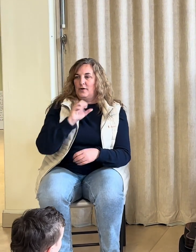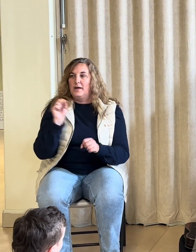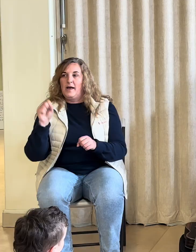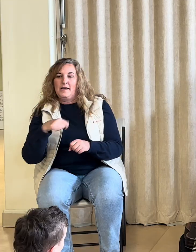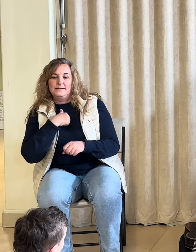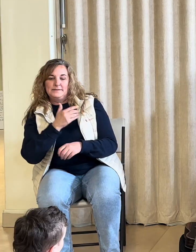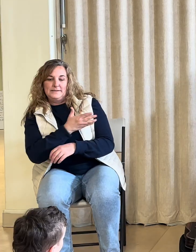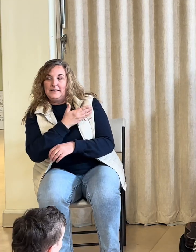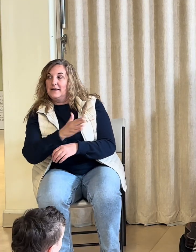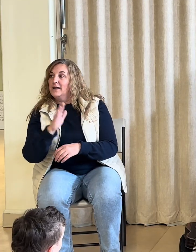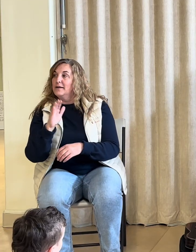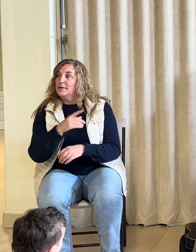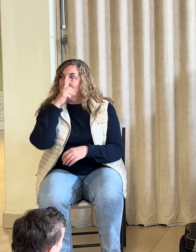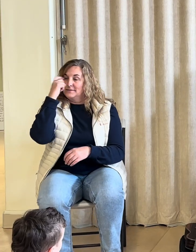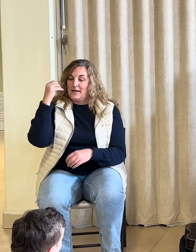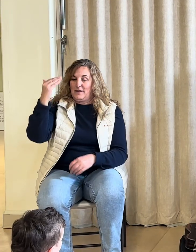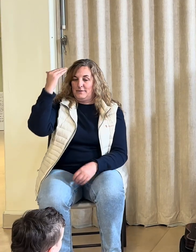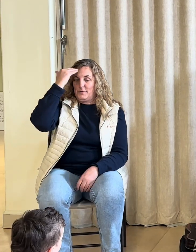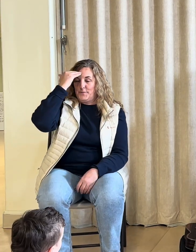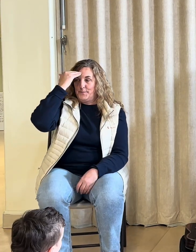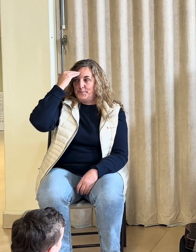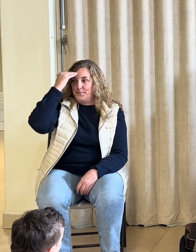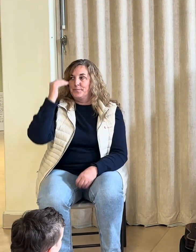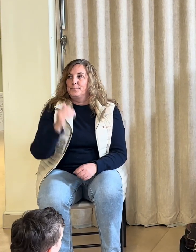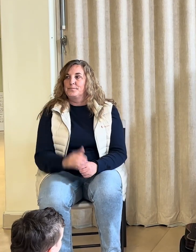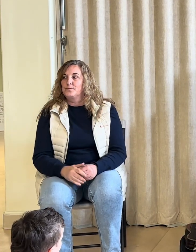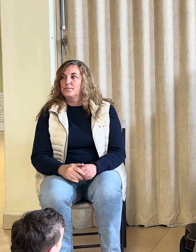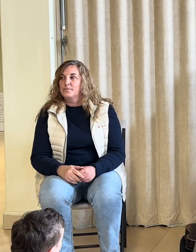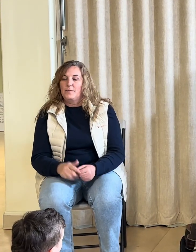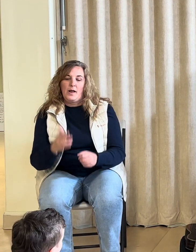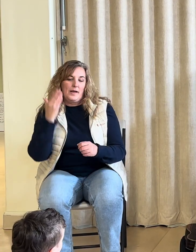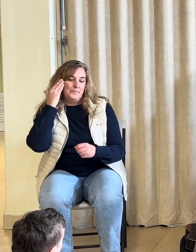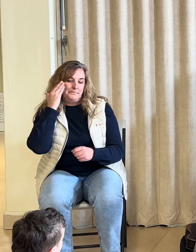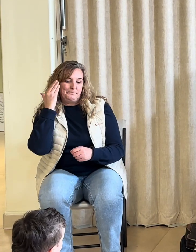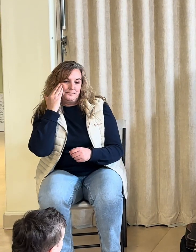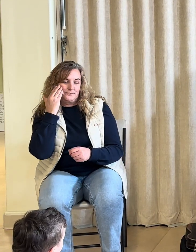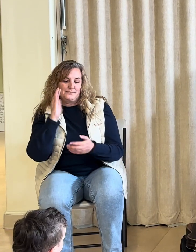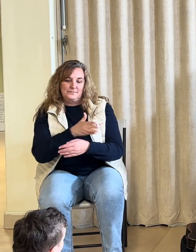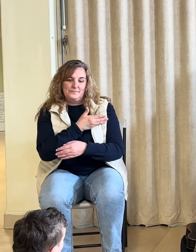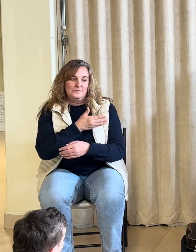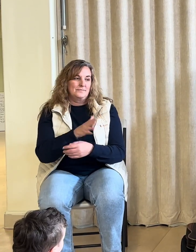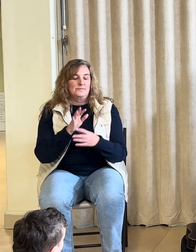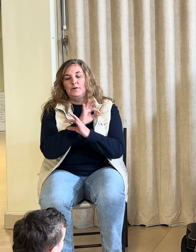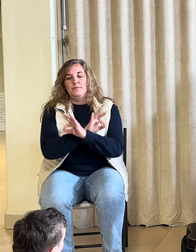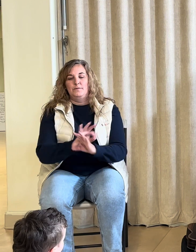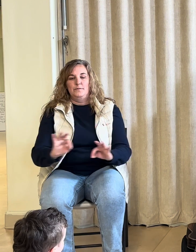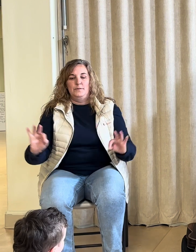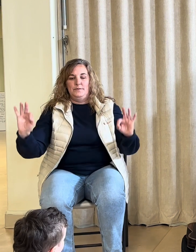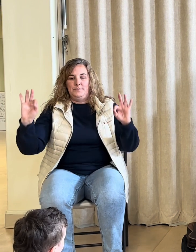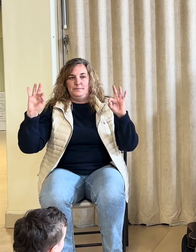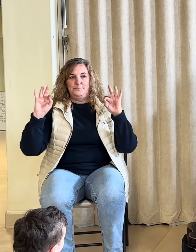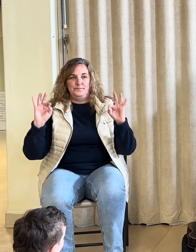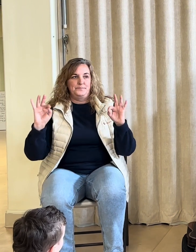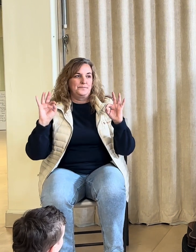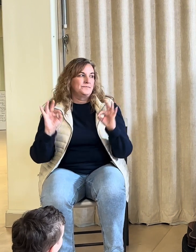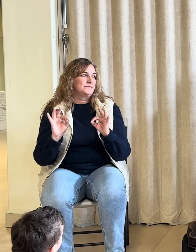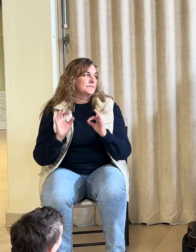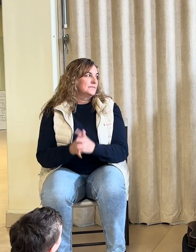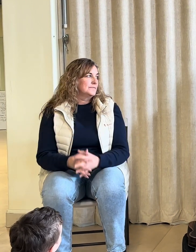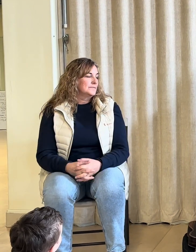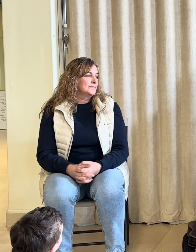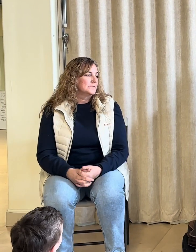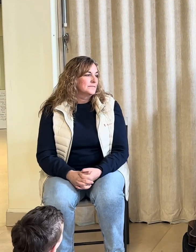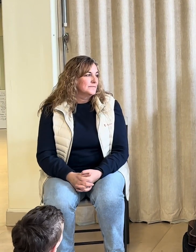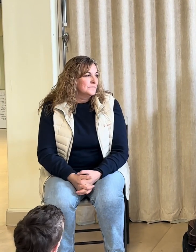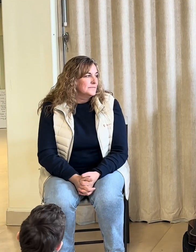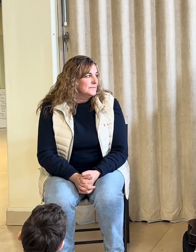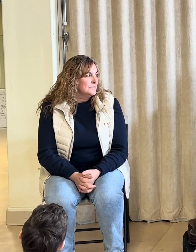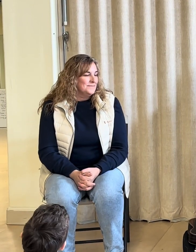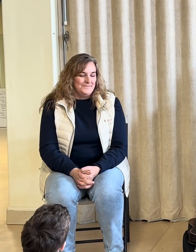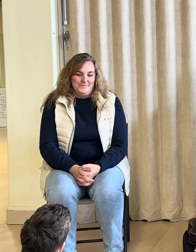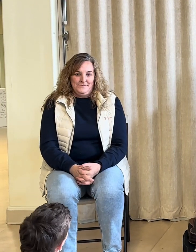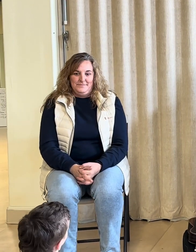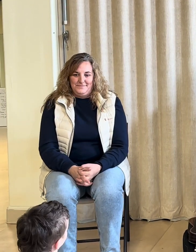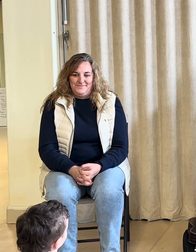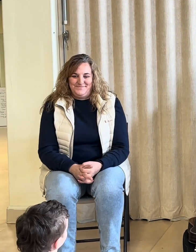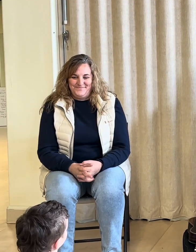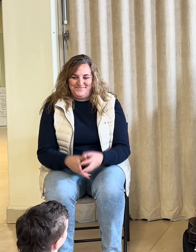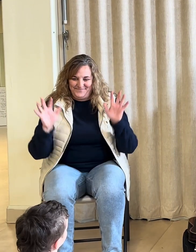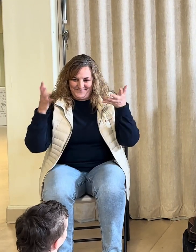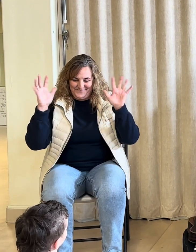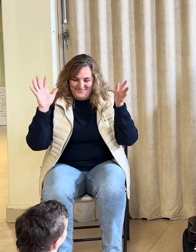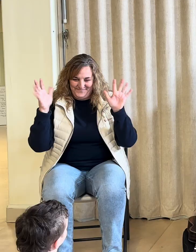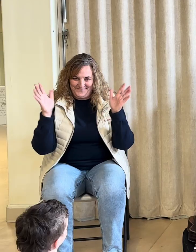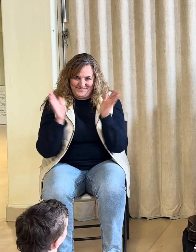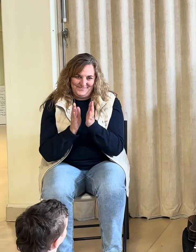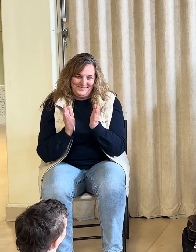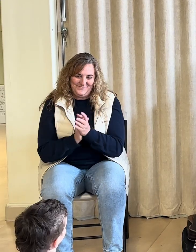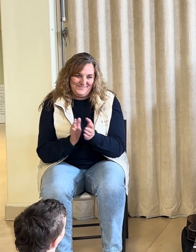Then I’d sing 'cause I’d know, I'd know how it feels to be free